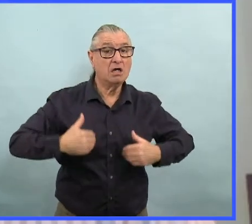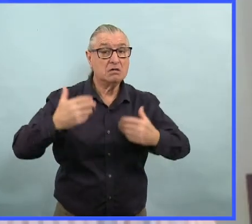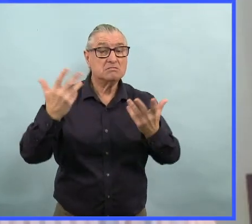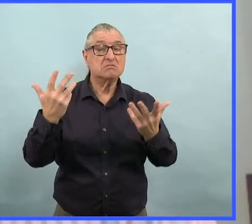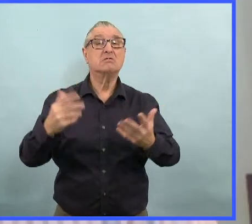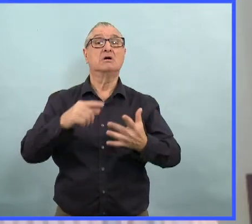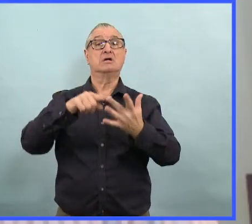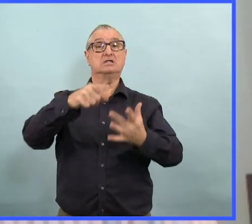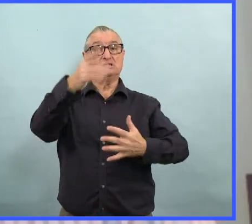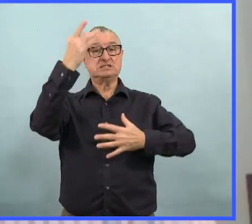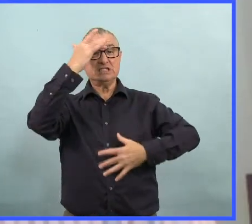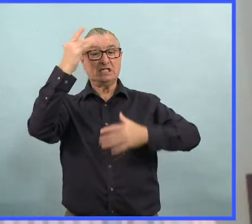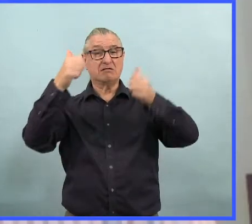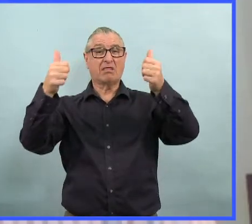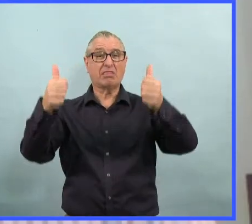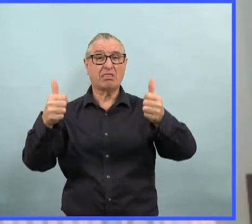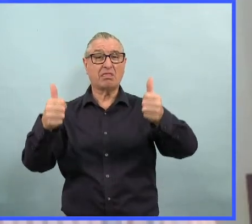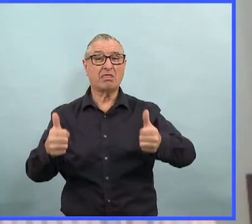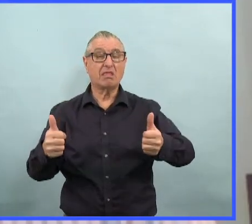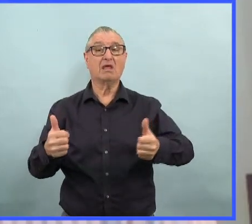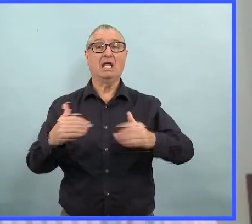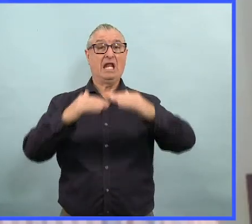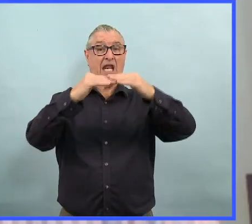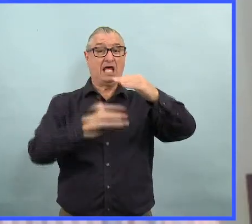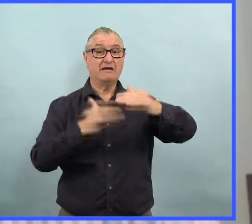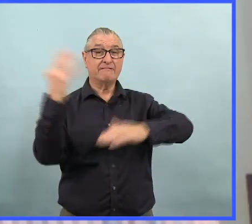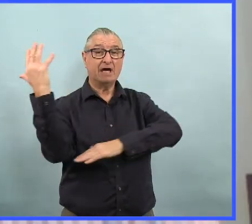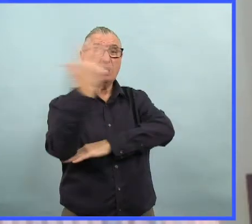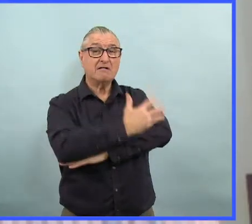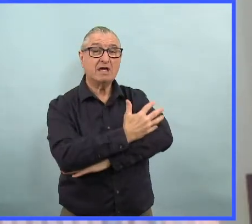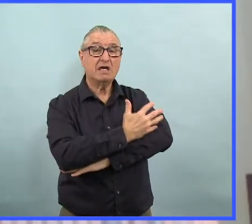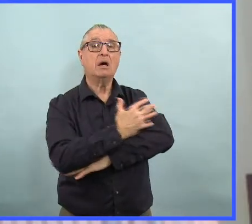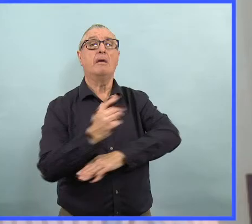criteria for monoclonal antibody treatments available on the manitoba health website